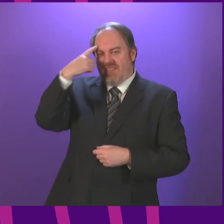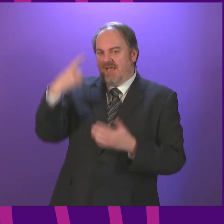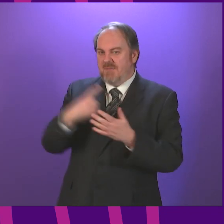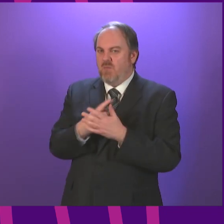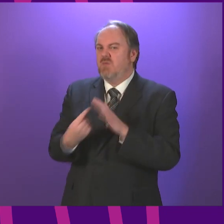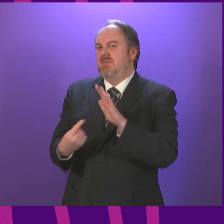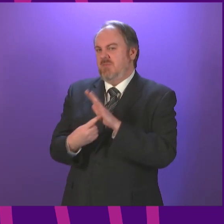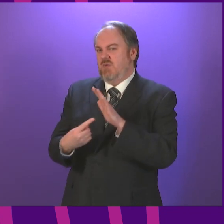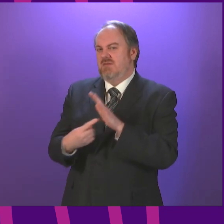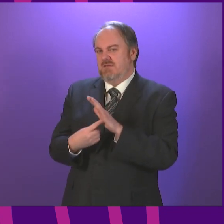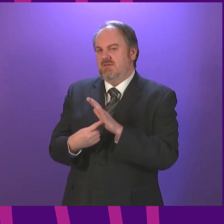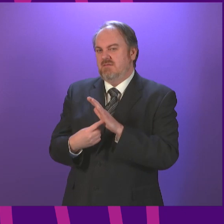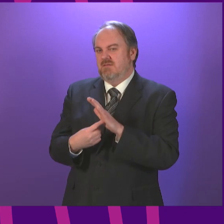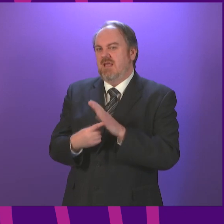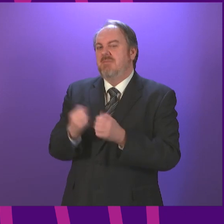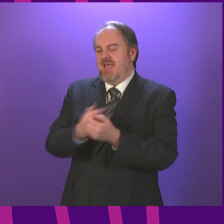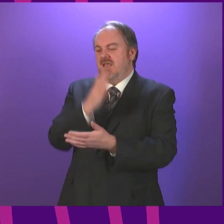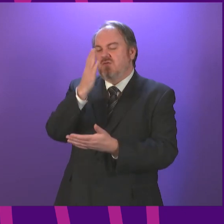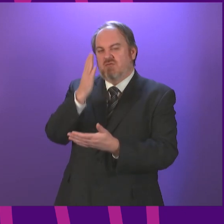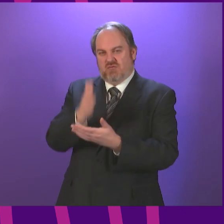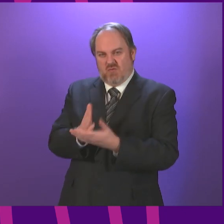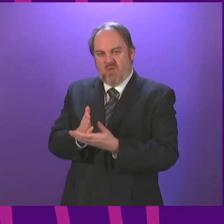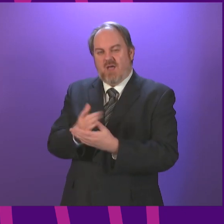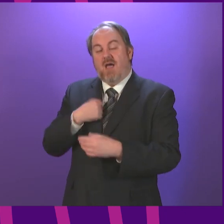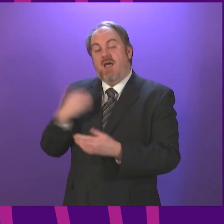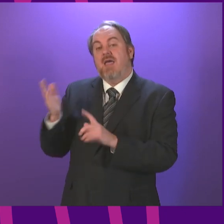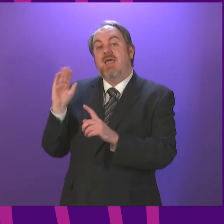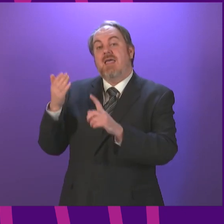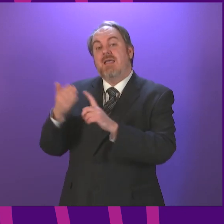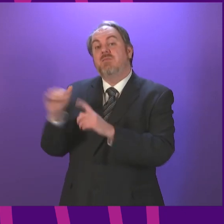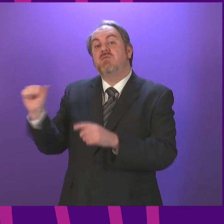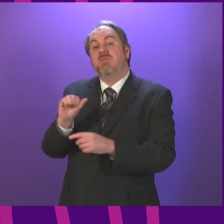us. Should the focus of this Parliament not be on recovery and a catch-up plan for our